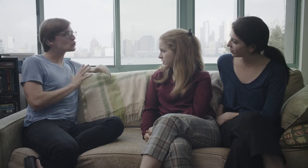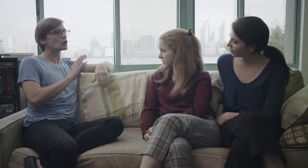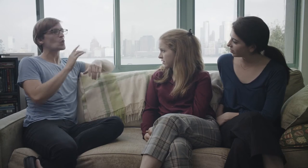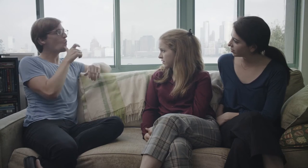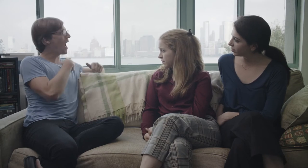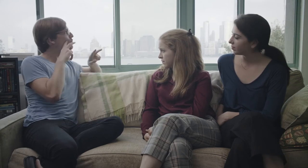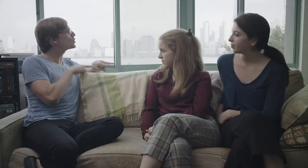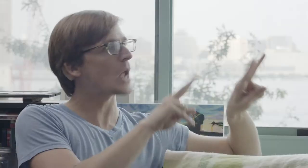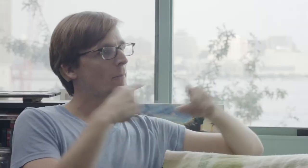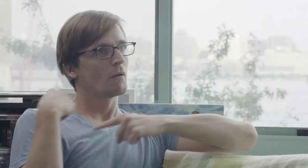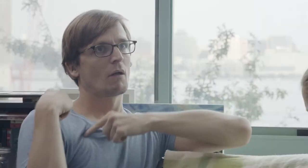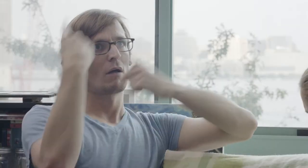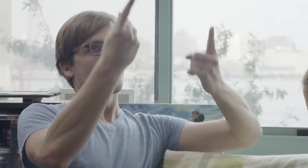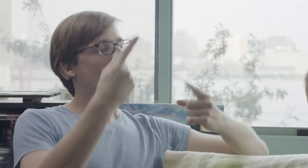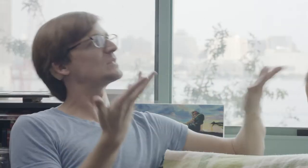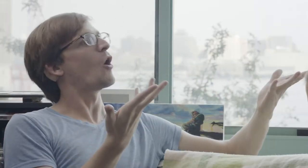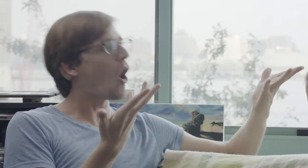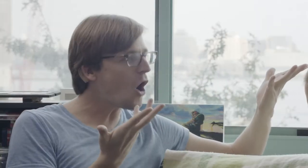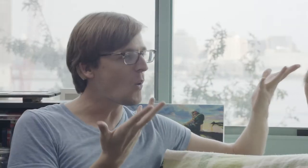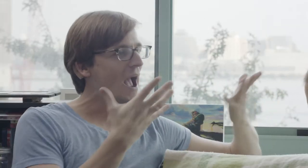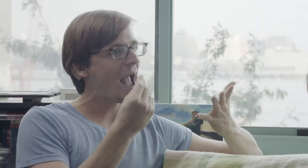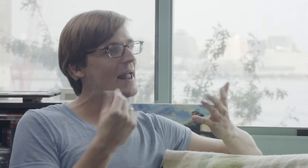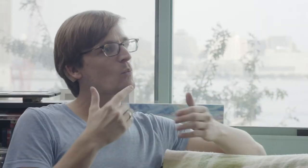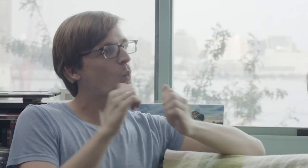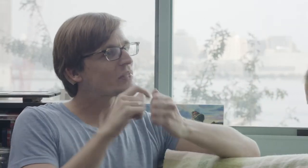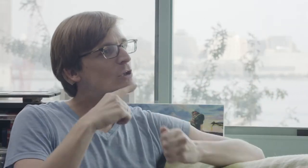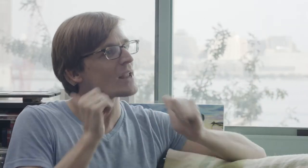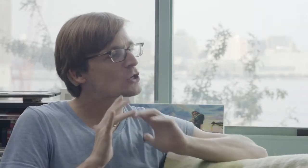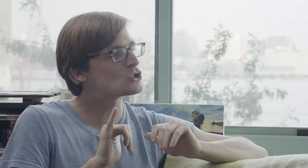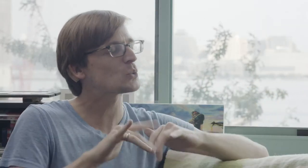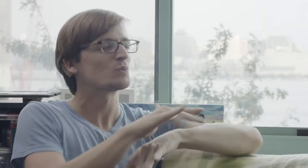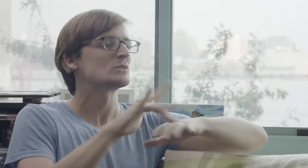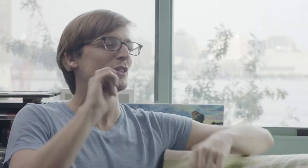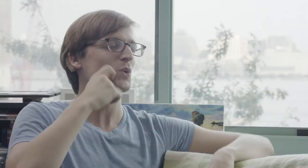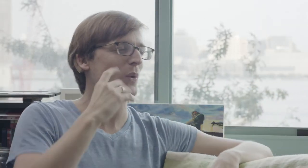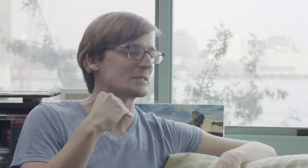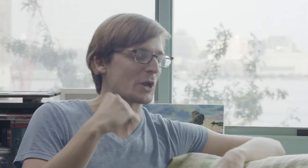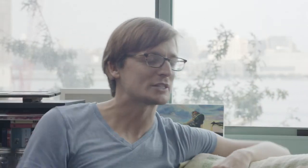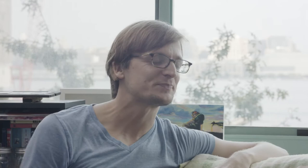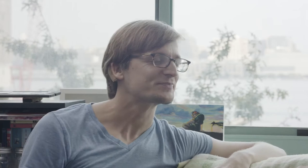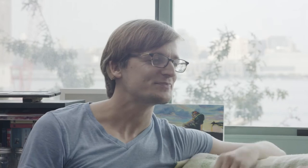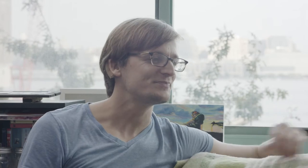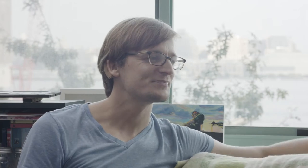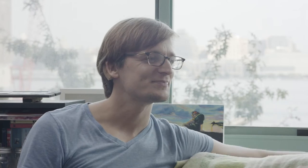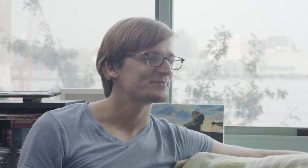They let me work with other deaf actors, deaf people who I looked up to who were role models of mine. And with an incredible hearing cast as well,